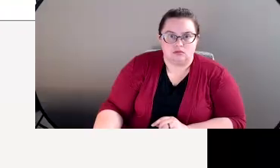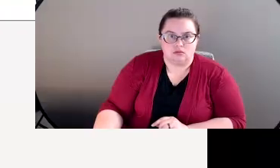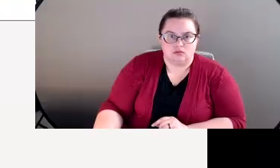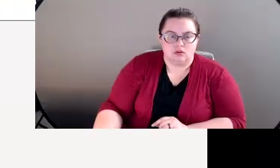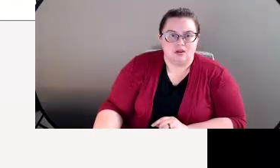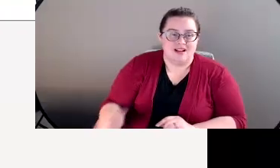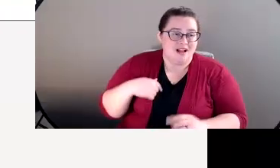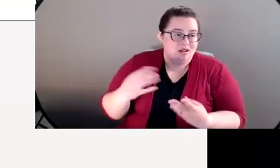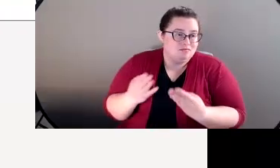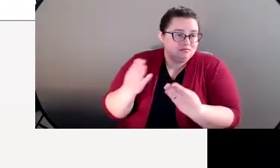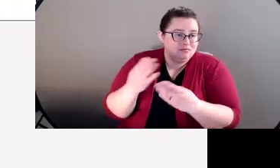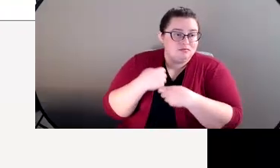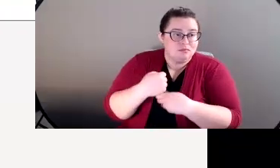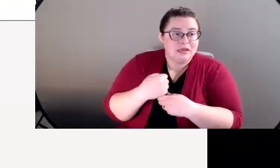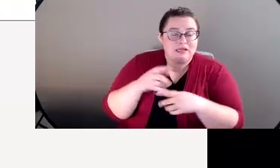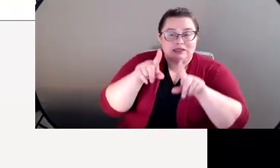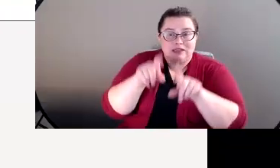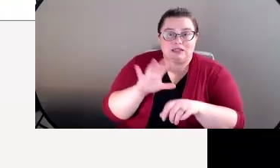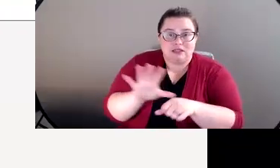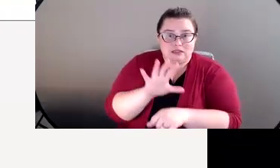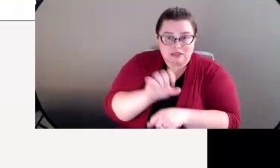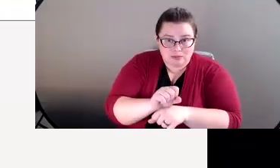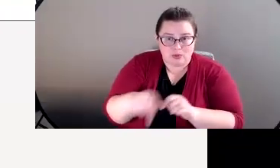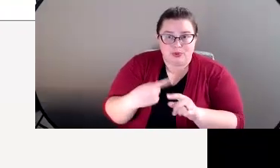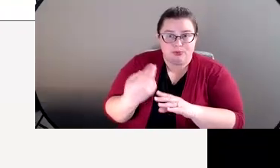if you enable this feature and then use the view as student